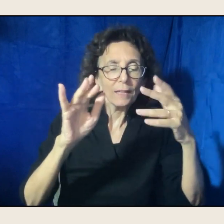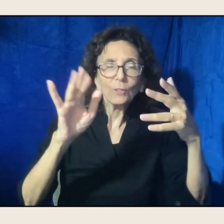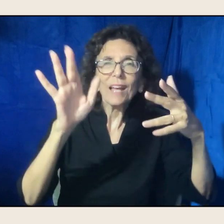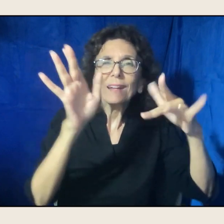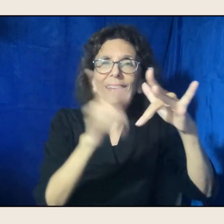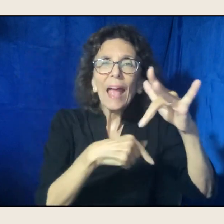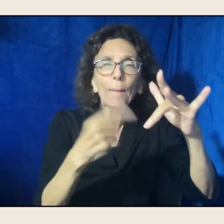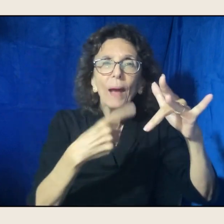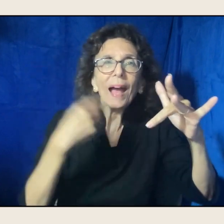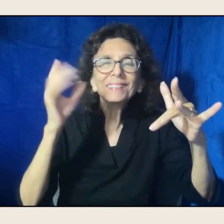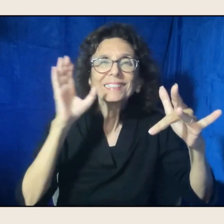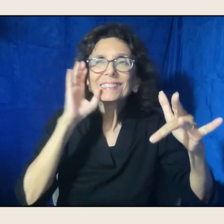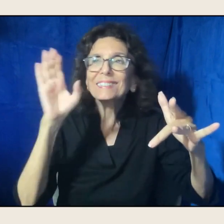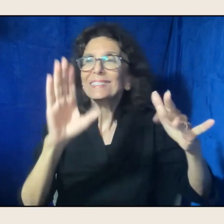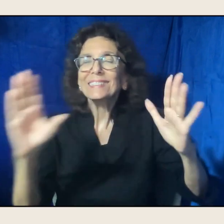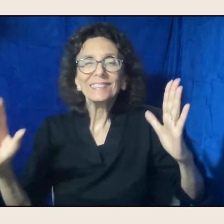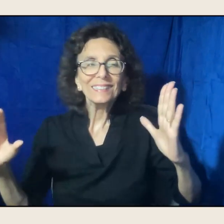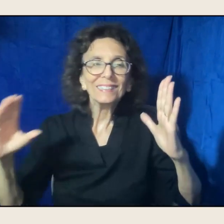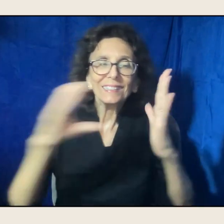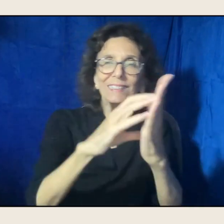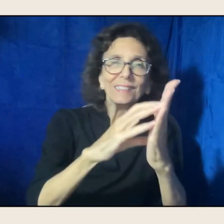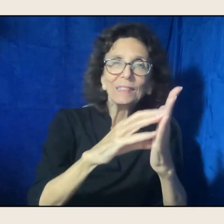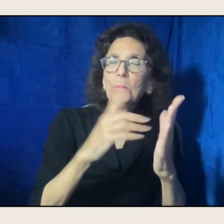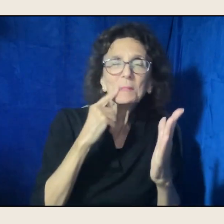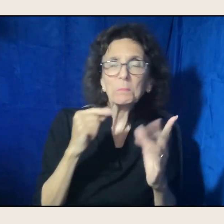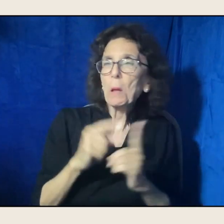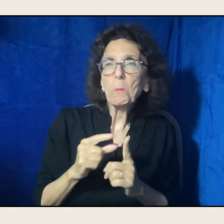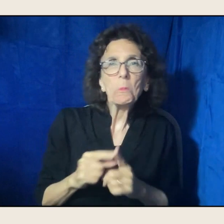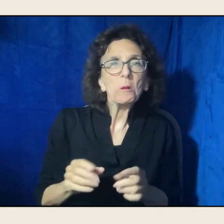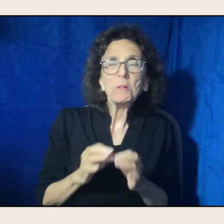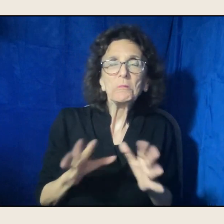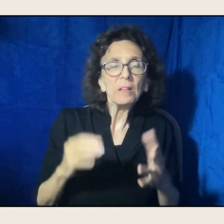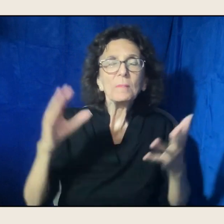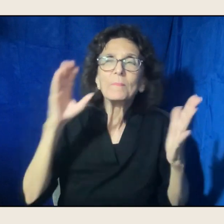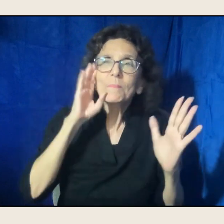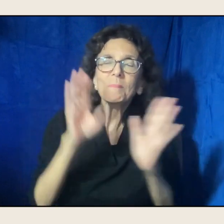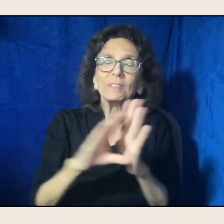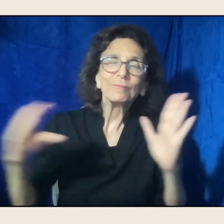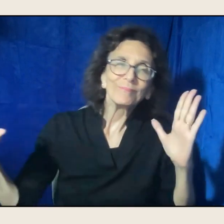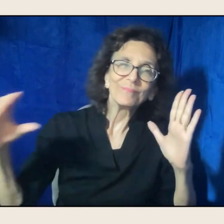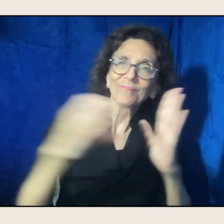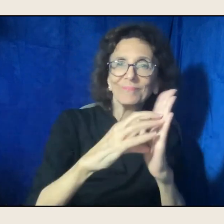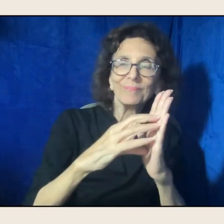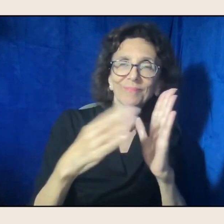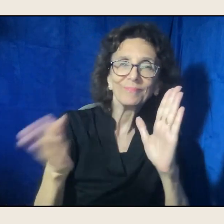that I couldn't say with words. And often those are images of murals